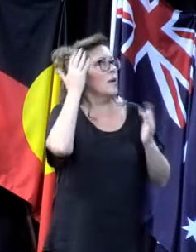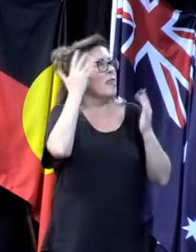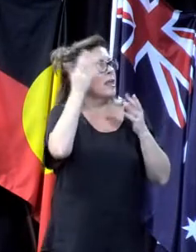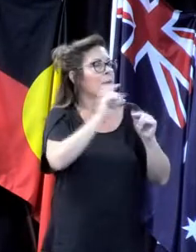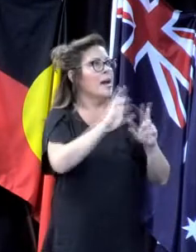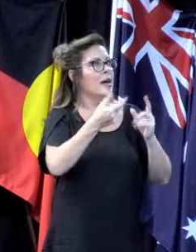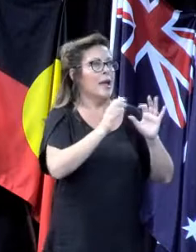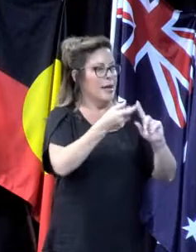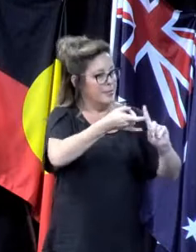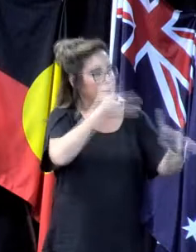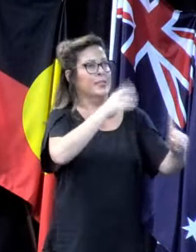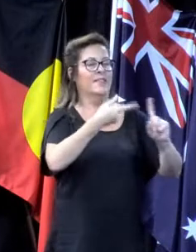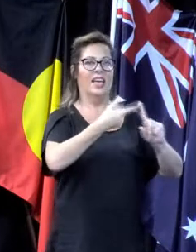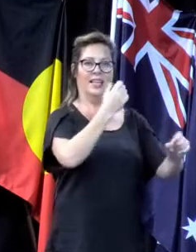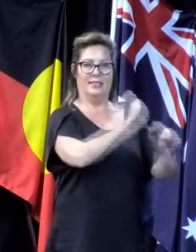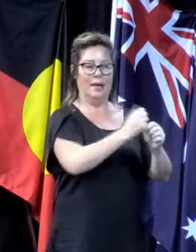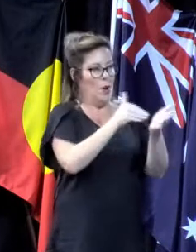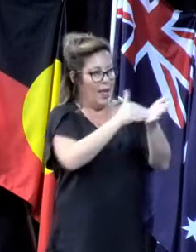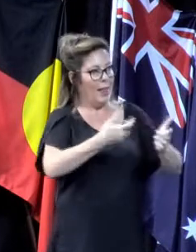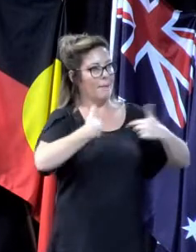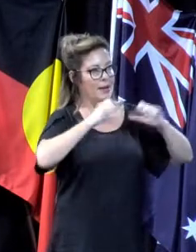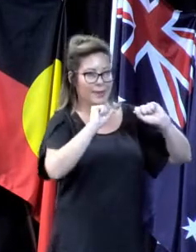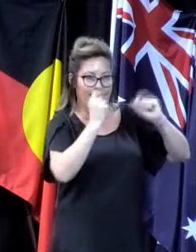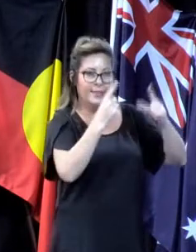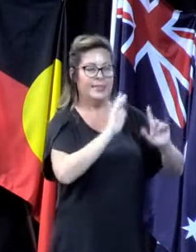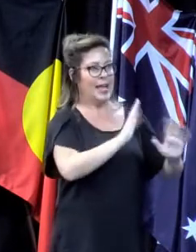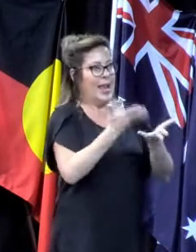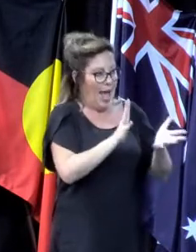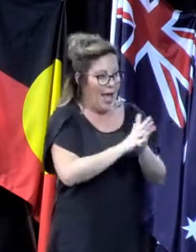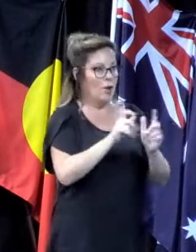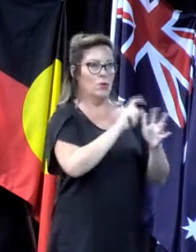So, we can actually get to an understanding of how this is working in practice. OK, Ms. Morris.